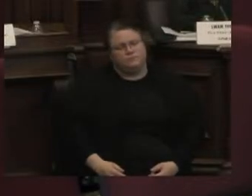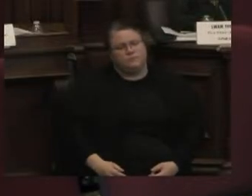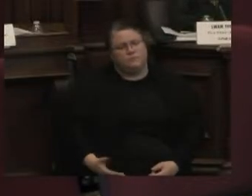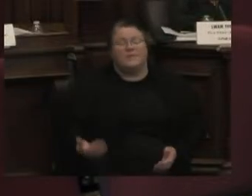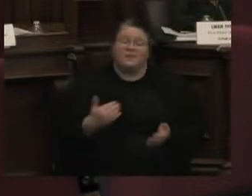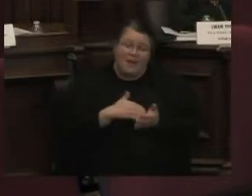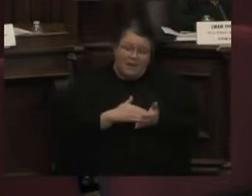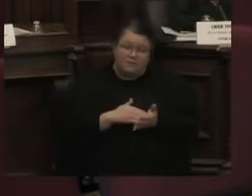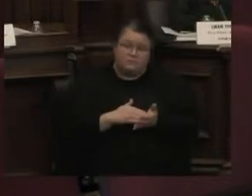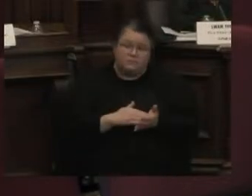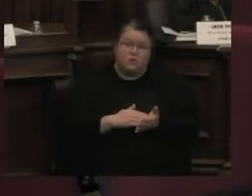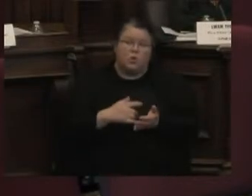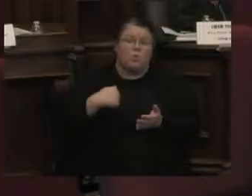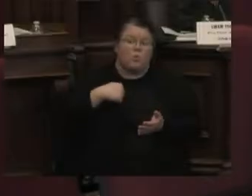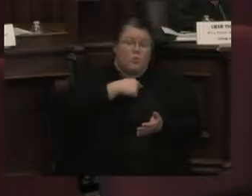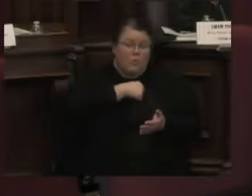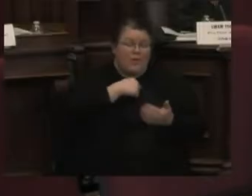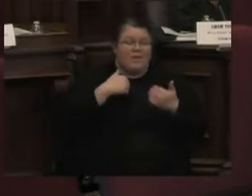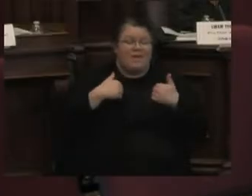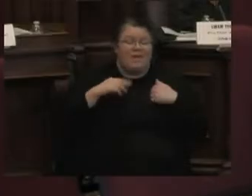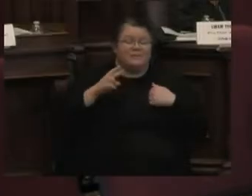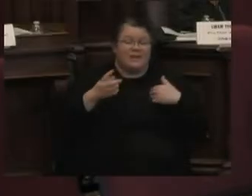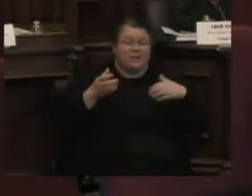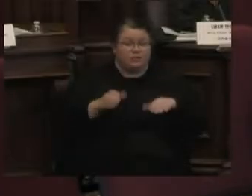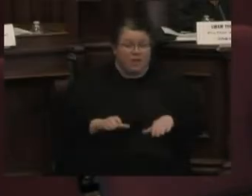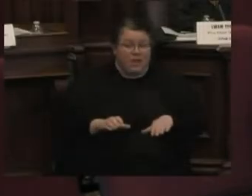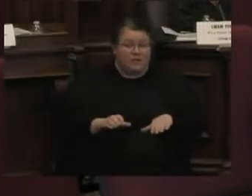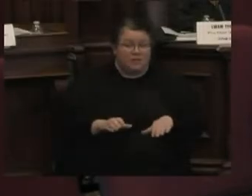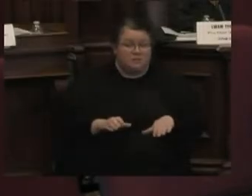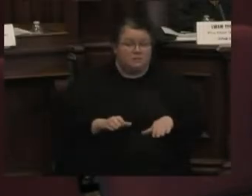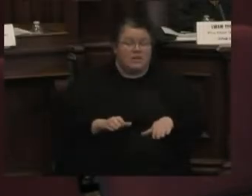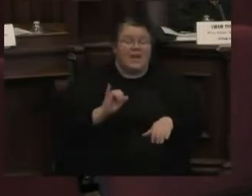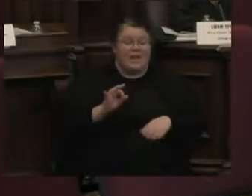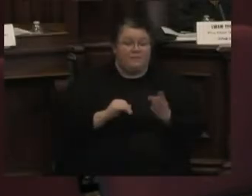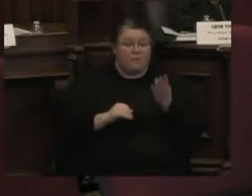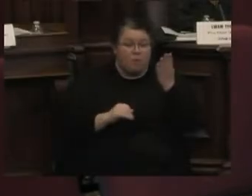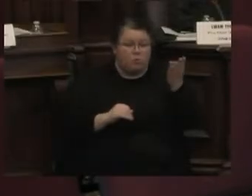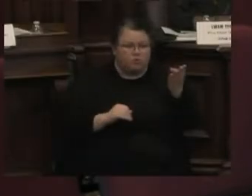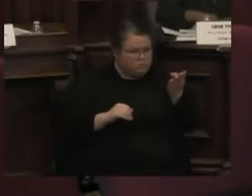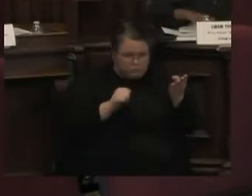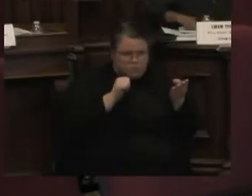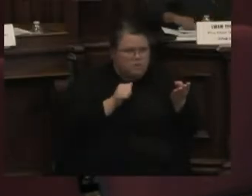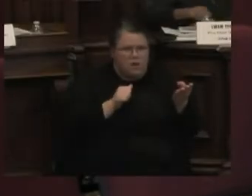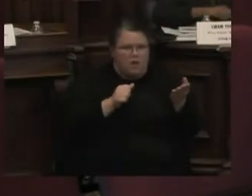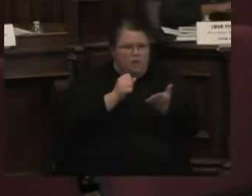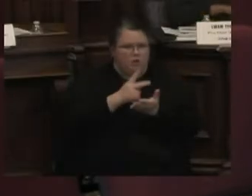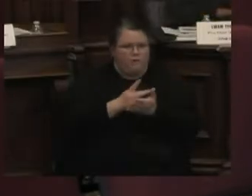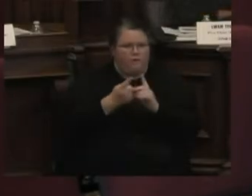that motion. Again, we do have